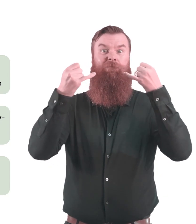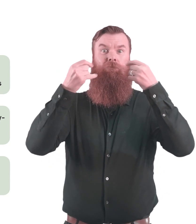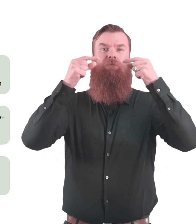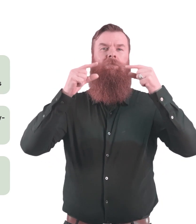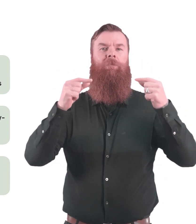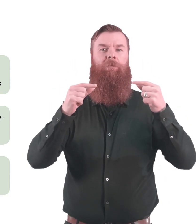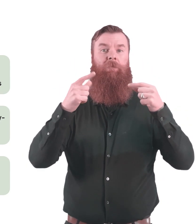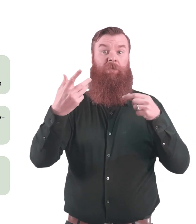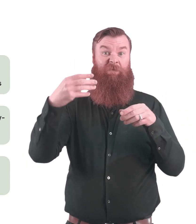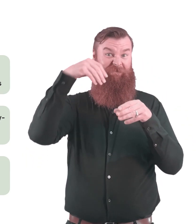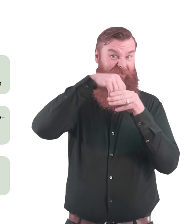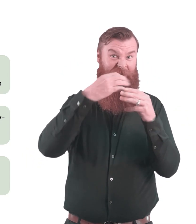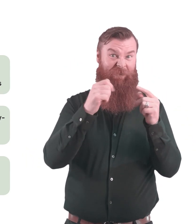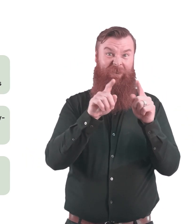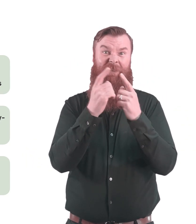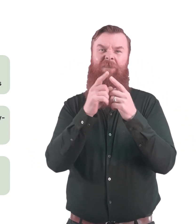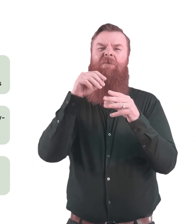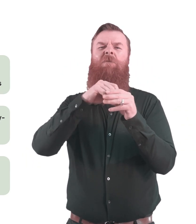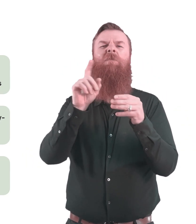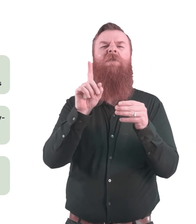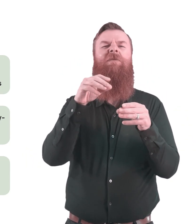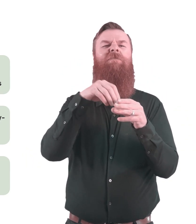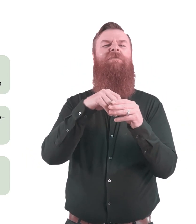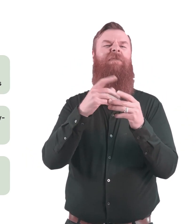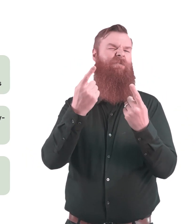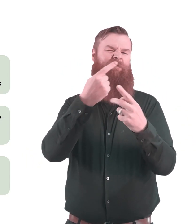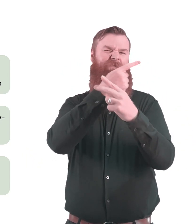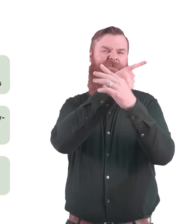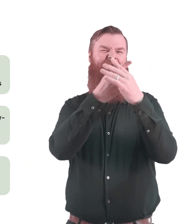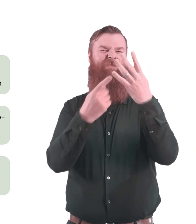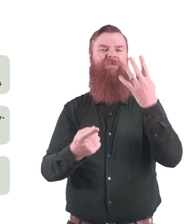Dental floss is usually made from nylon or Teflon.